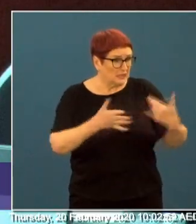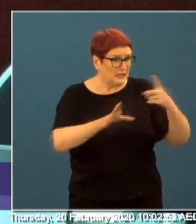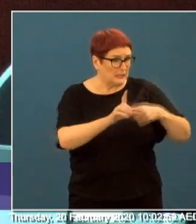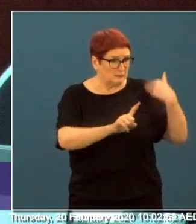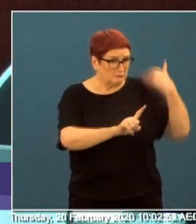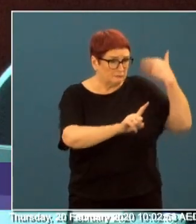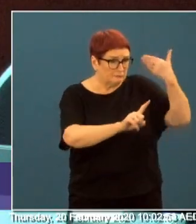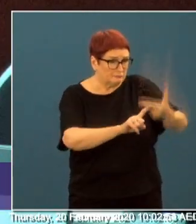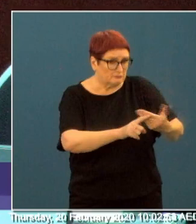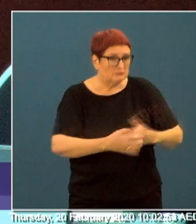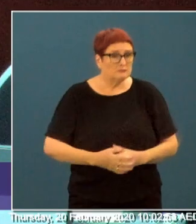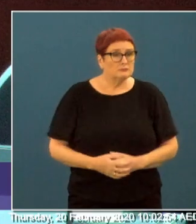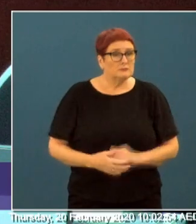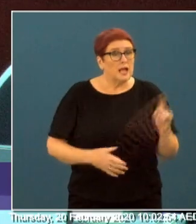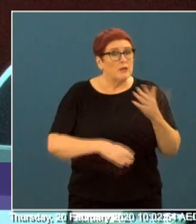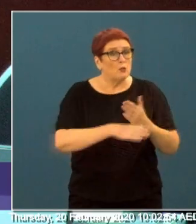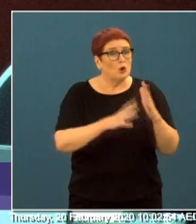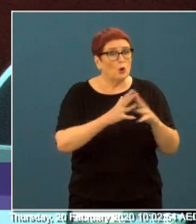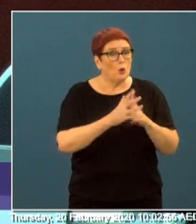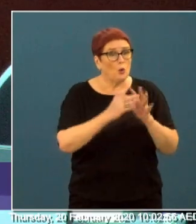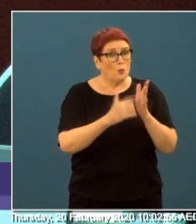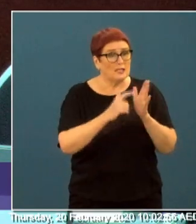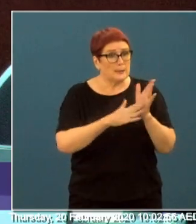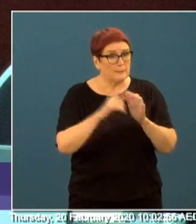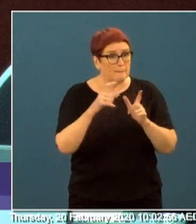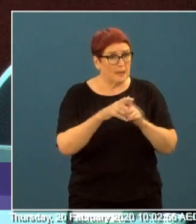Are you currently based at Westmead Hospital? I am.